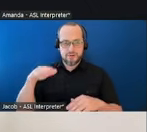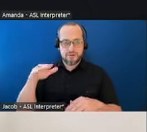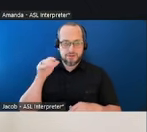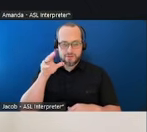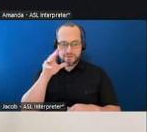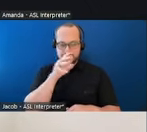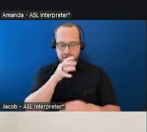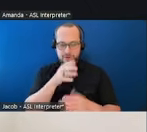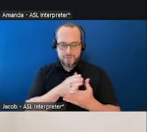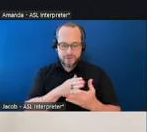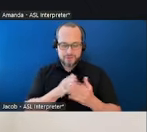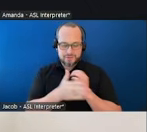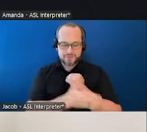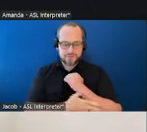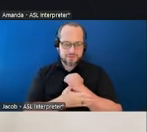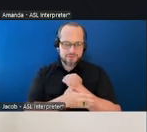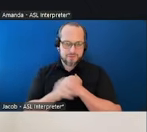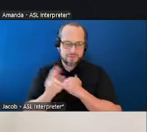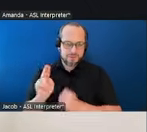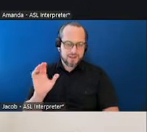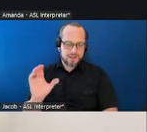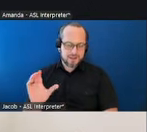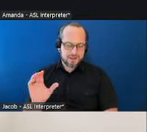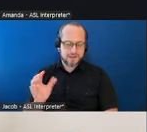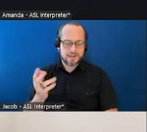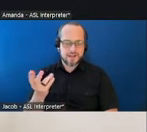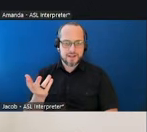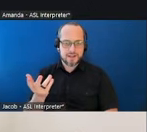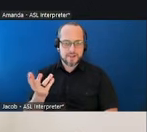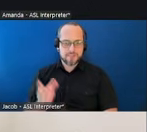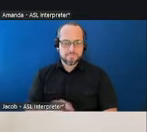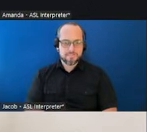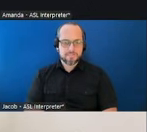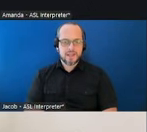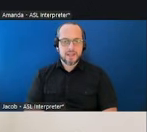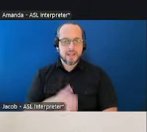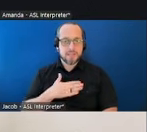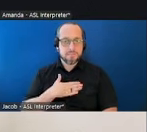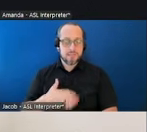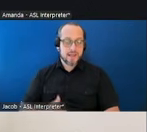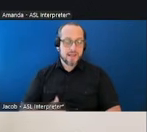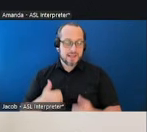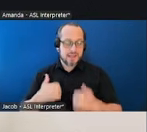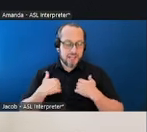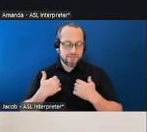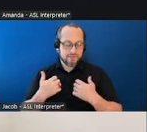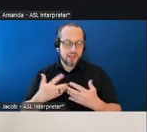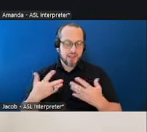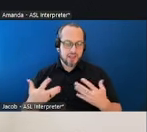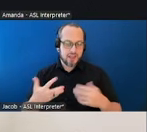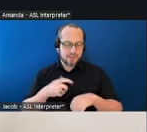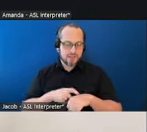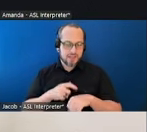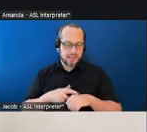Carolina. Um, and uh in in my life, I've spent a fair amount of time in farming,